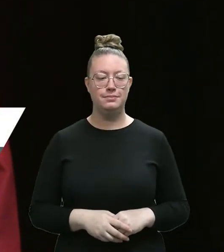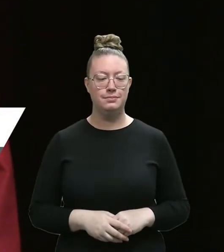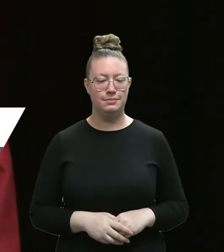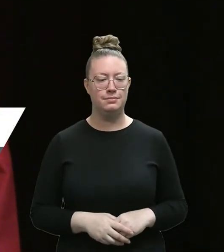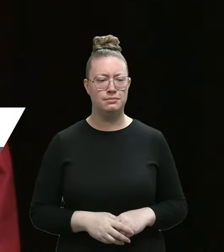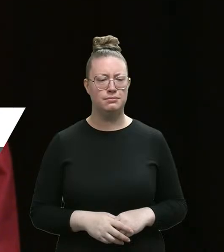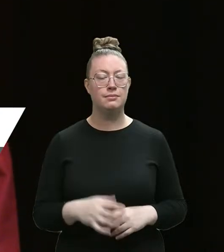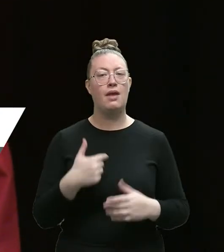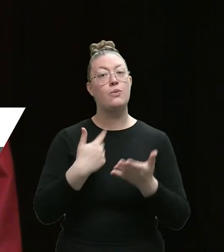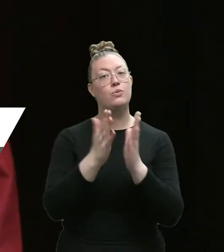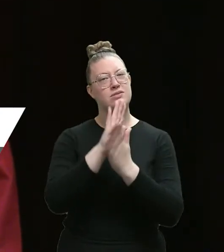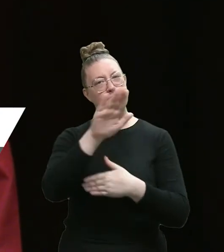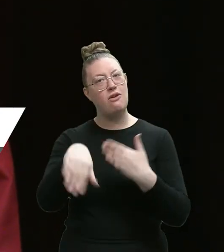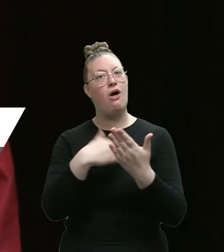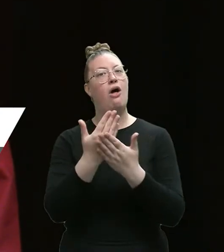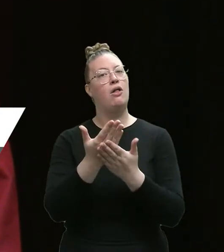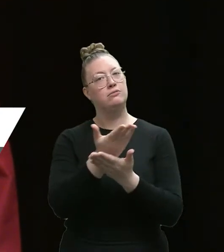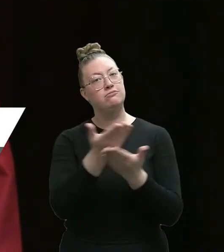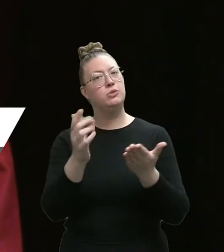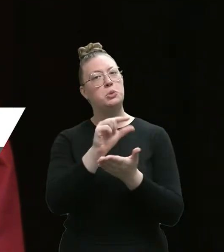[>>] the president.